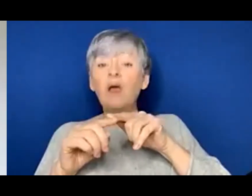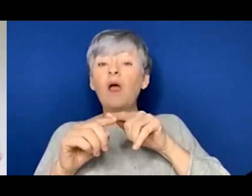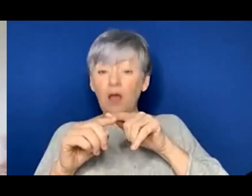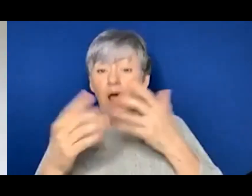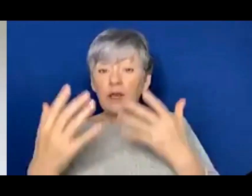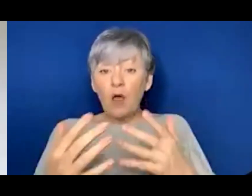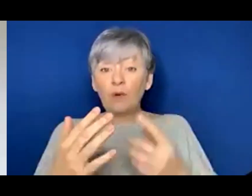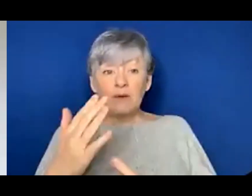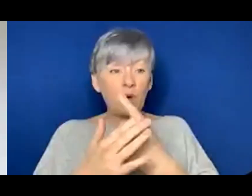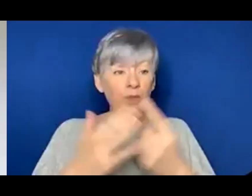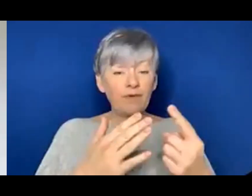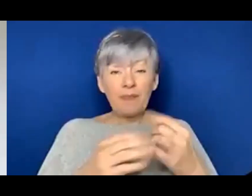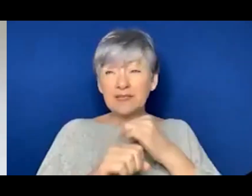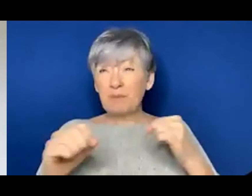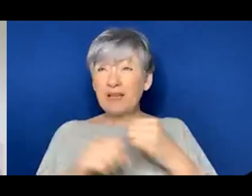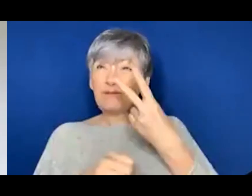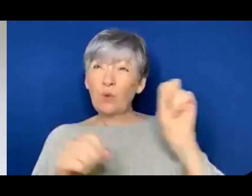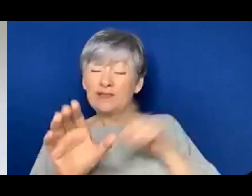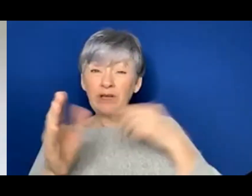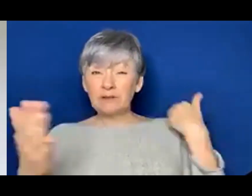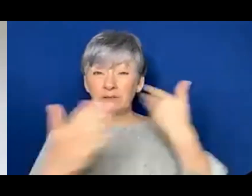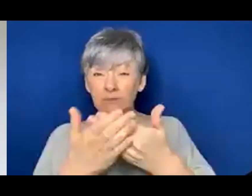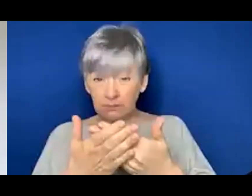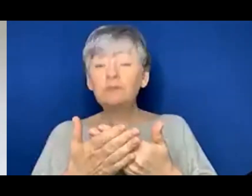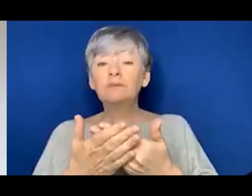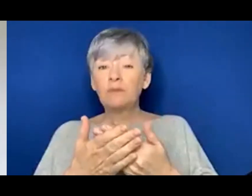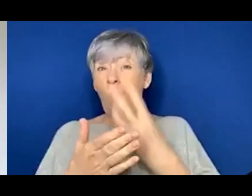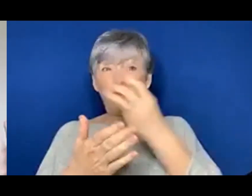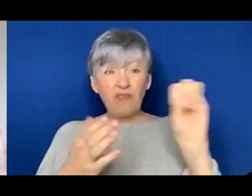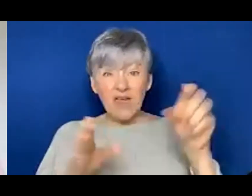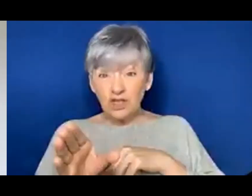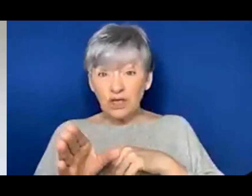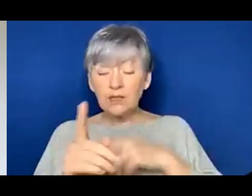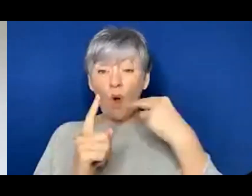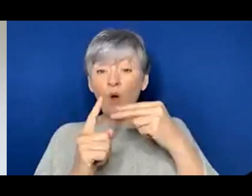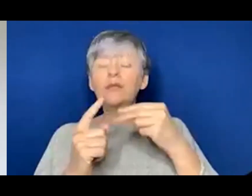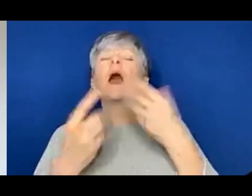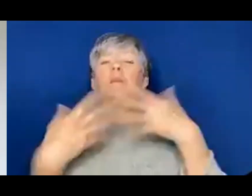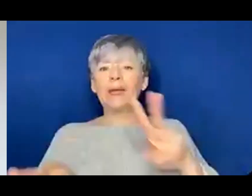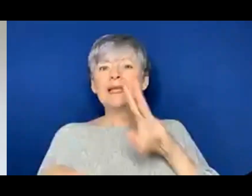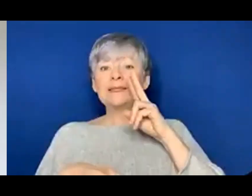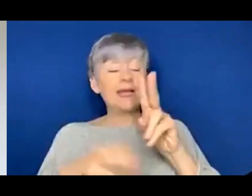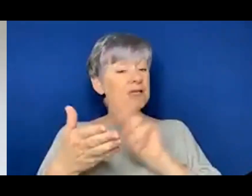in the space of 20 or 30 years autism has been seen as a normal thing that happens in adults